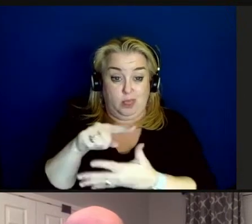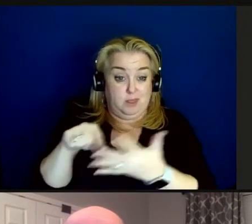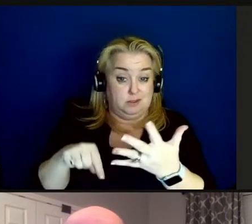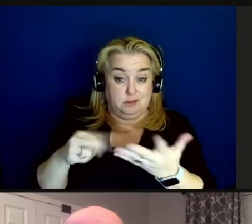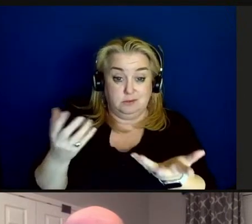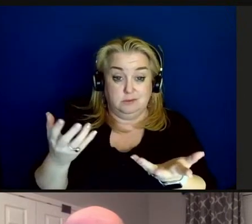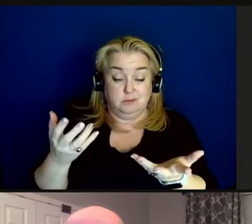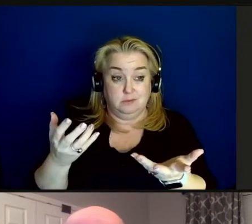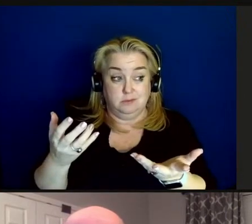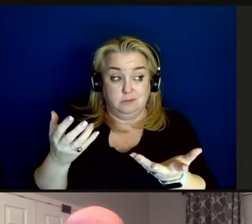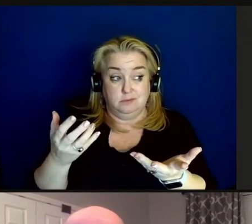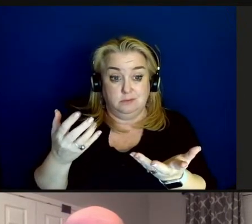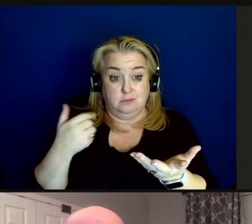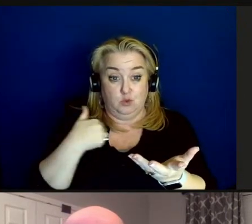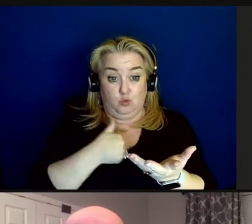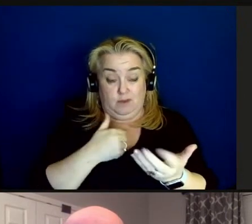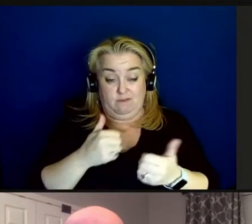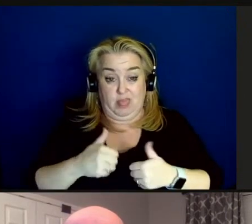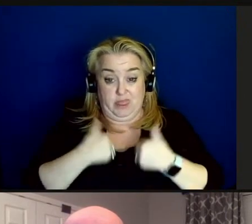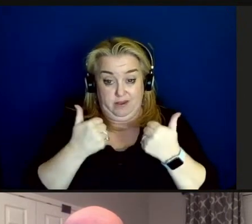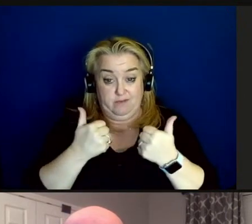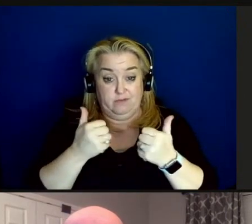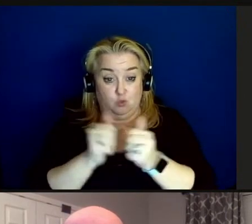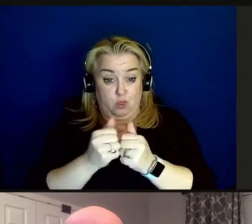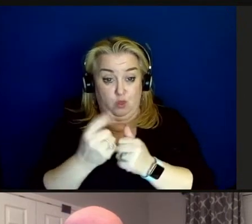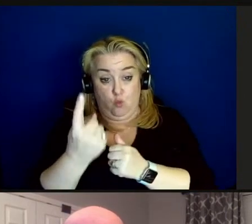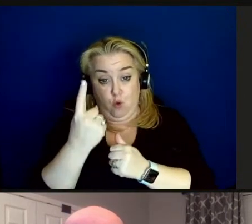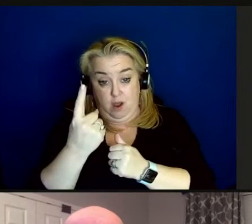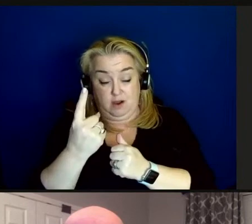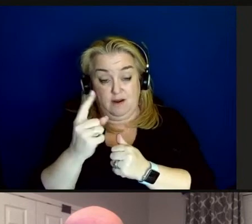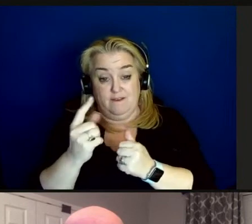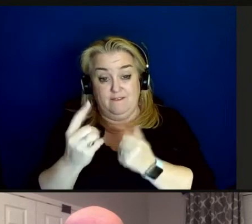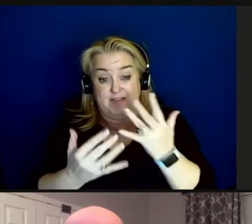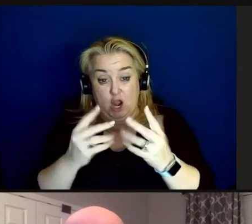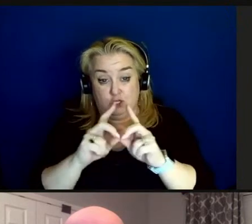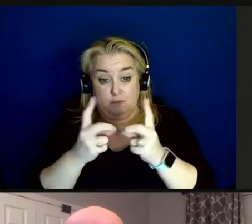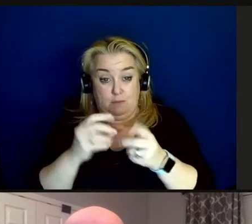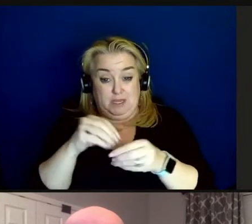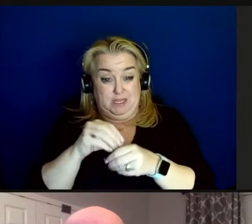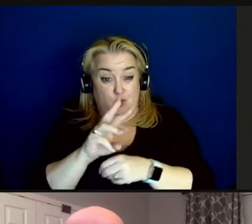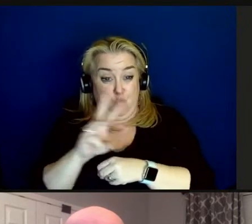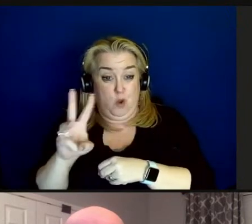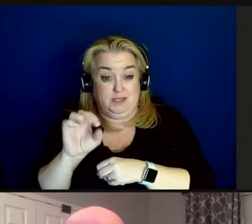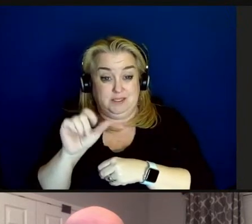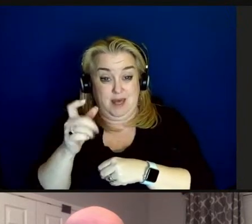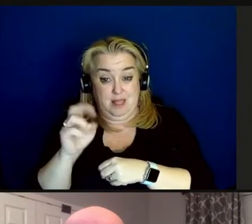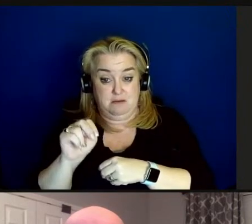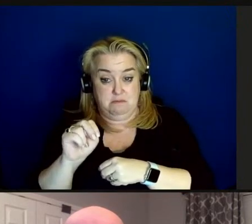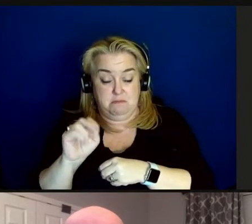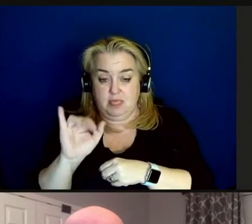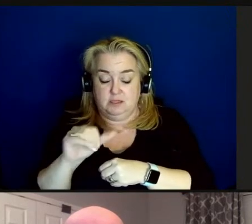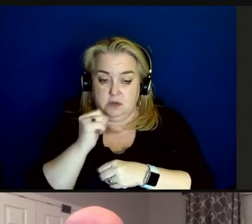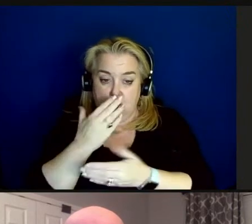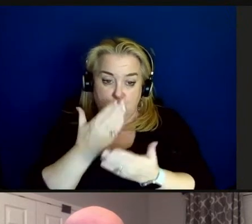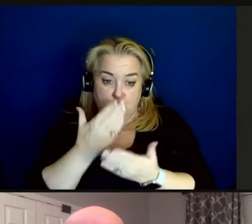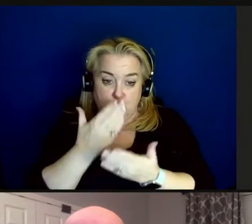THE CITY NEED TO DO THIS? WELL, THE OTHER OPTION IS TO SAY WE'RE GOING TO BE DOING